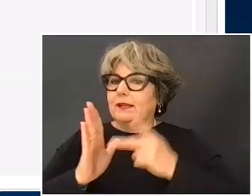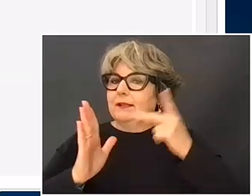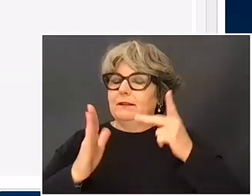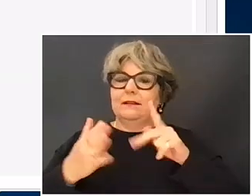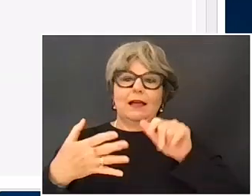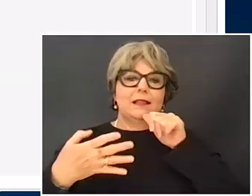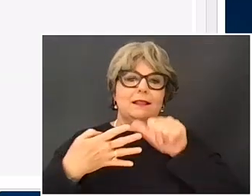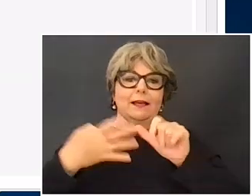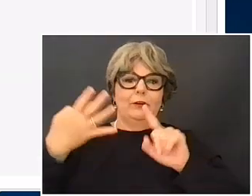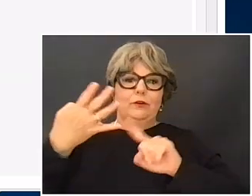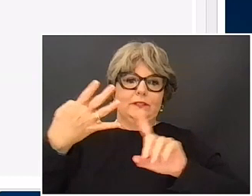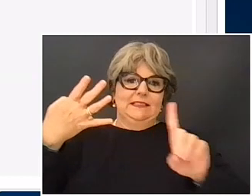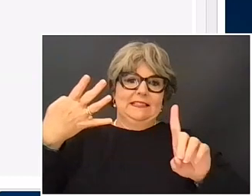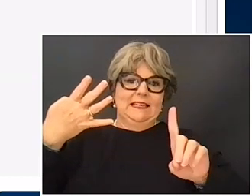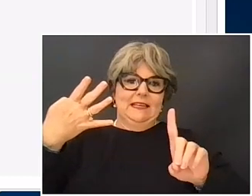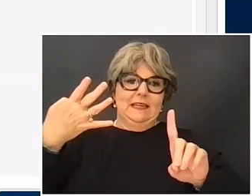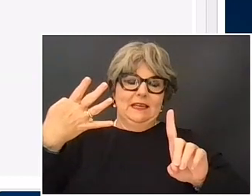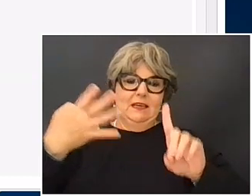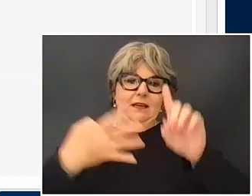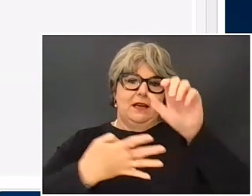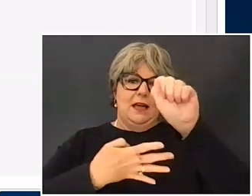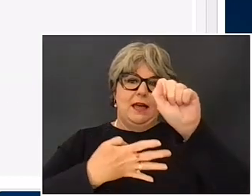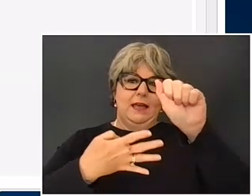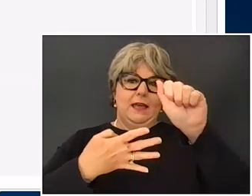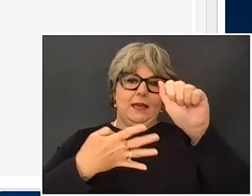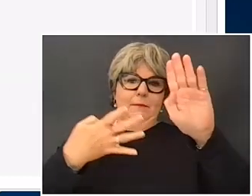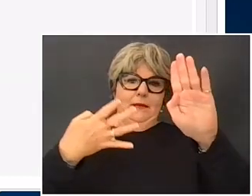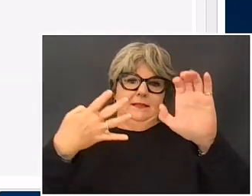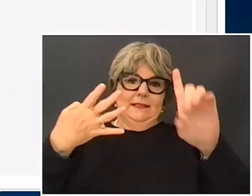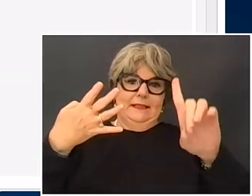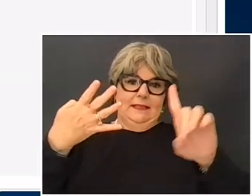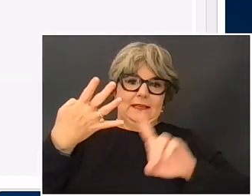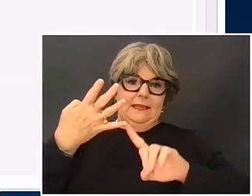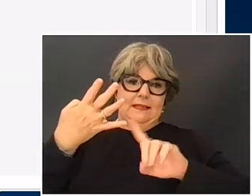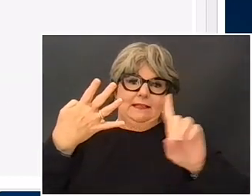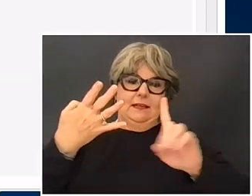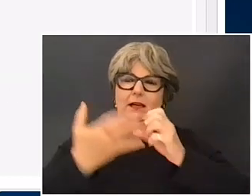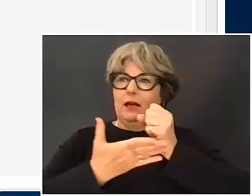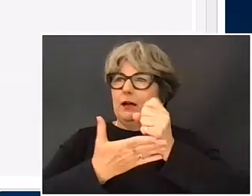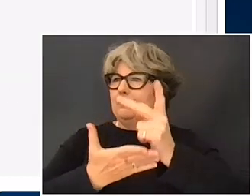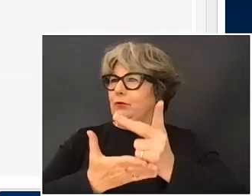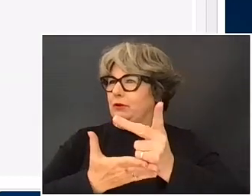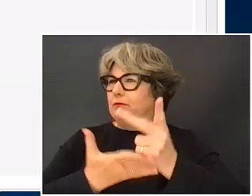it was already approved on- it's really a question out loud.